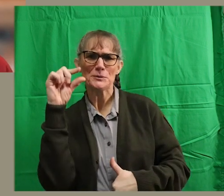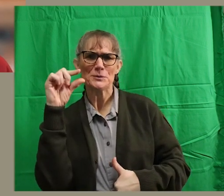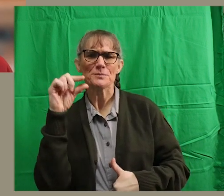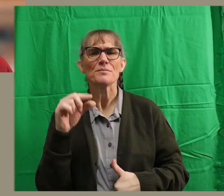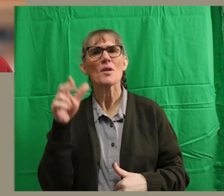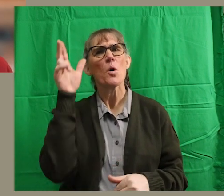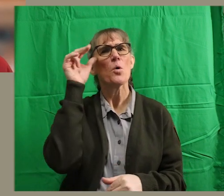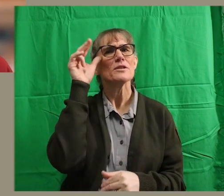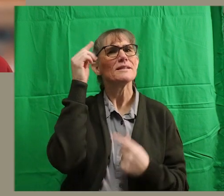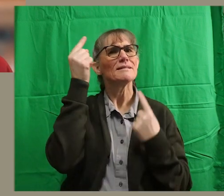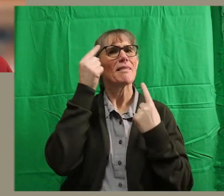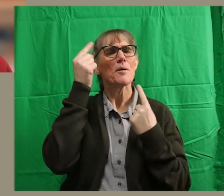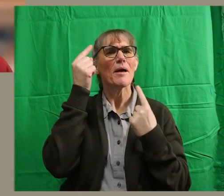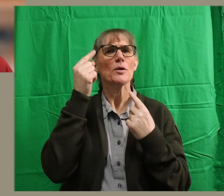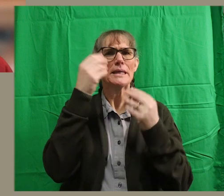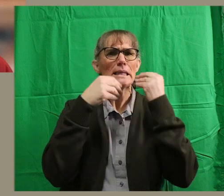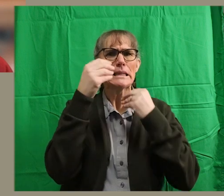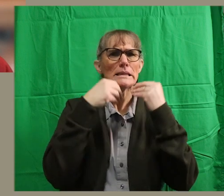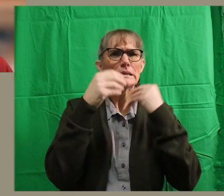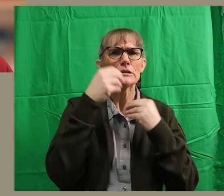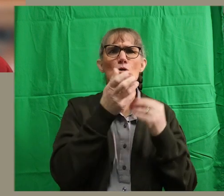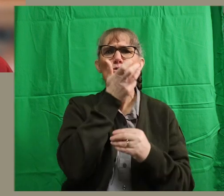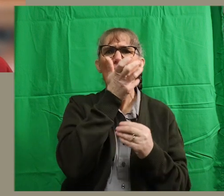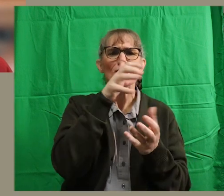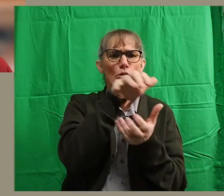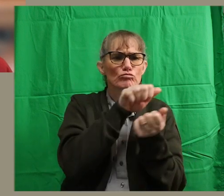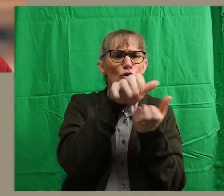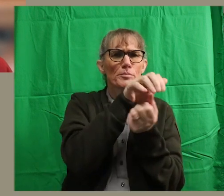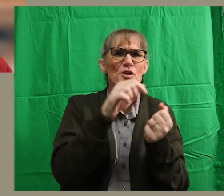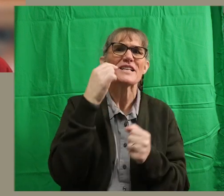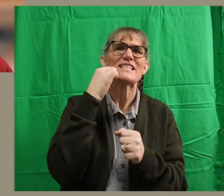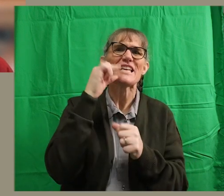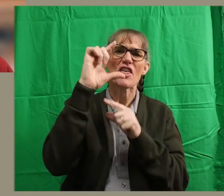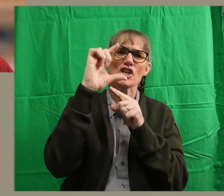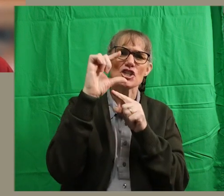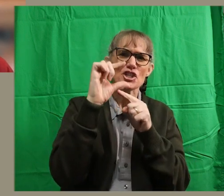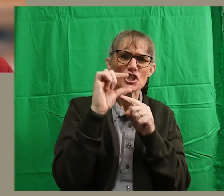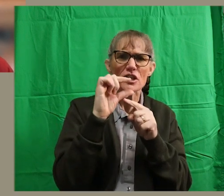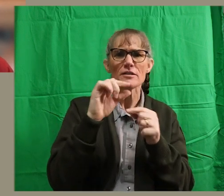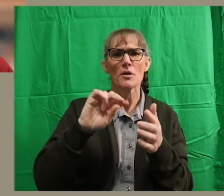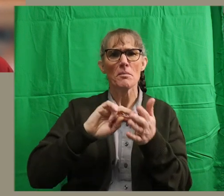horses as being these grazers that gradually wear down their teeth over time. So, it makes sense to